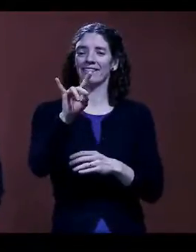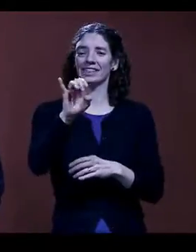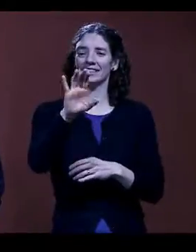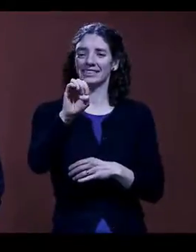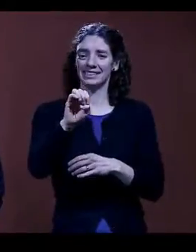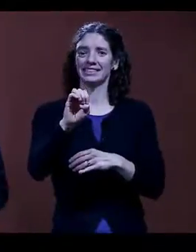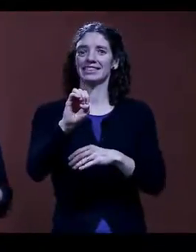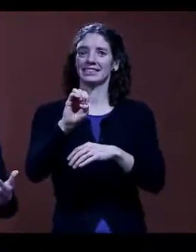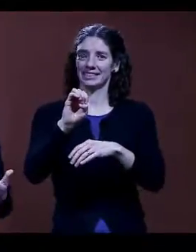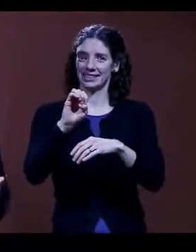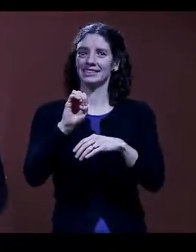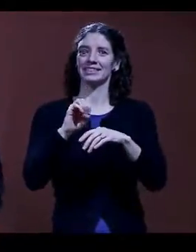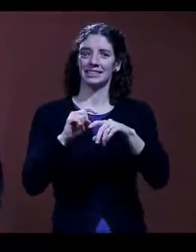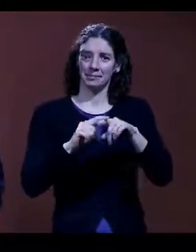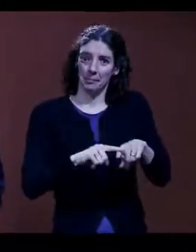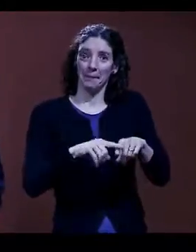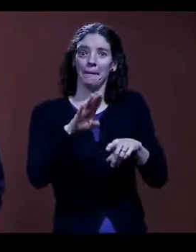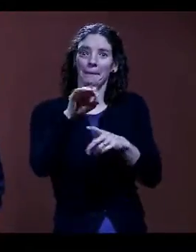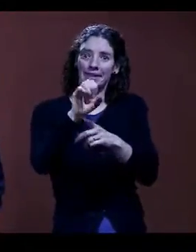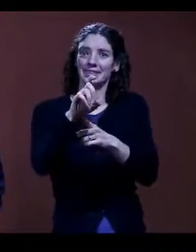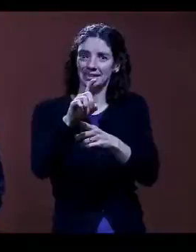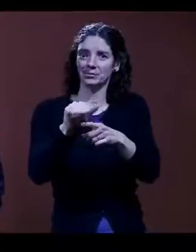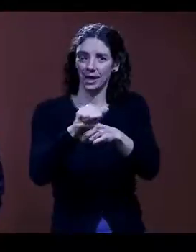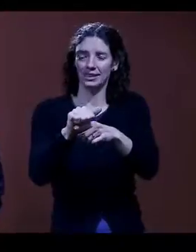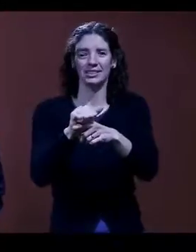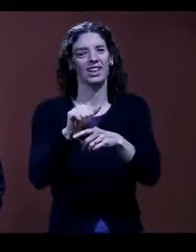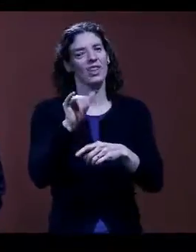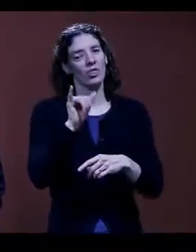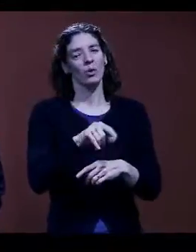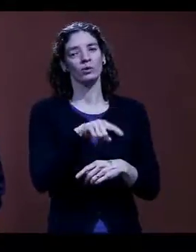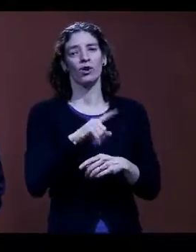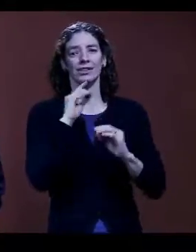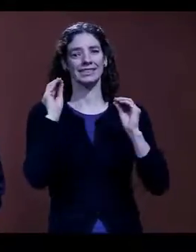Those are just the teaching methods used to teach a specific skill that's been shown